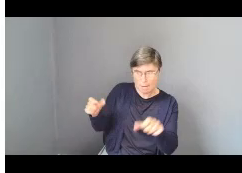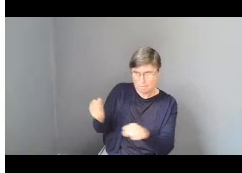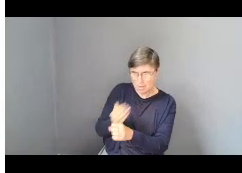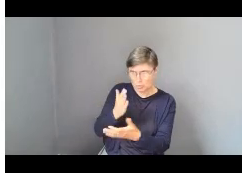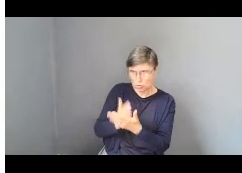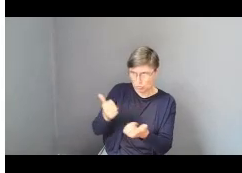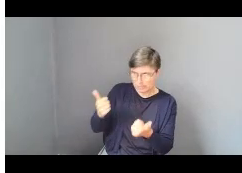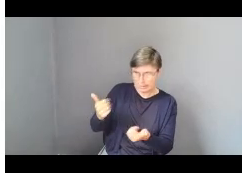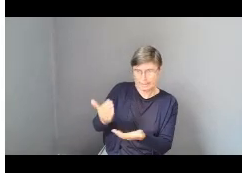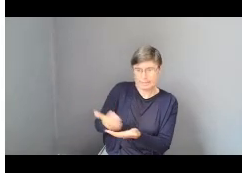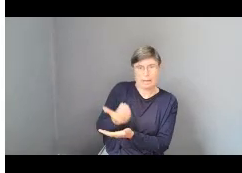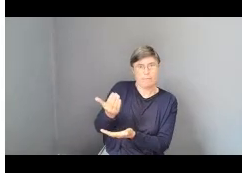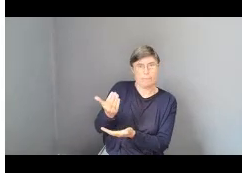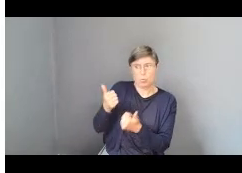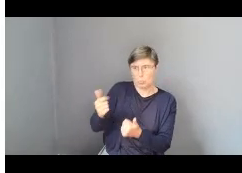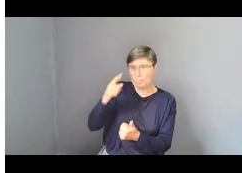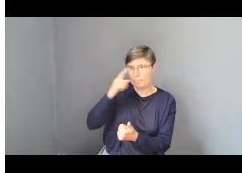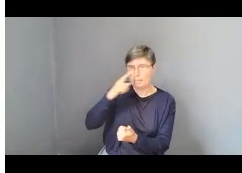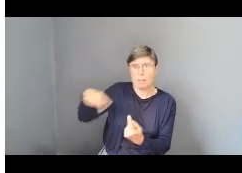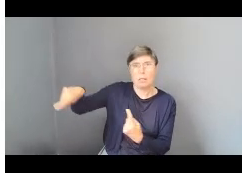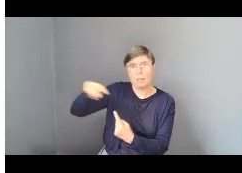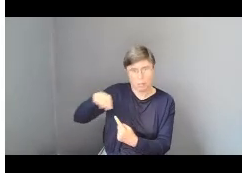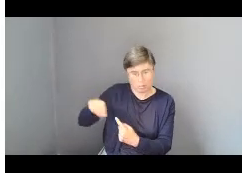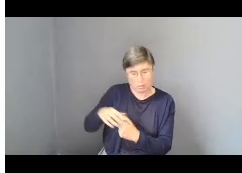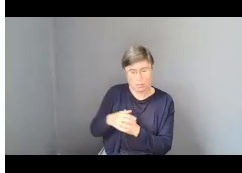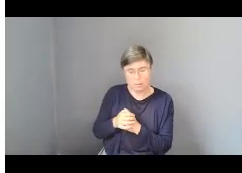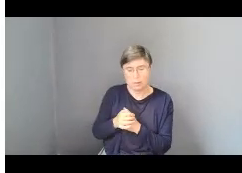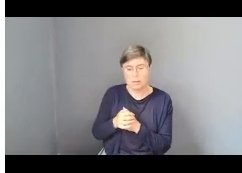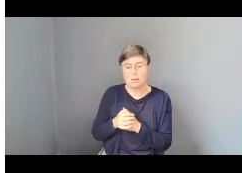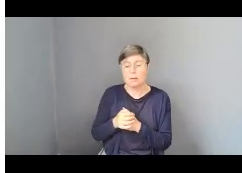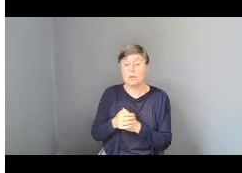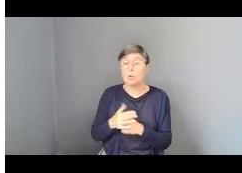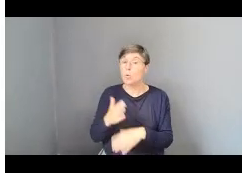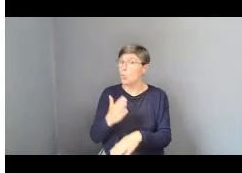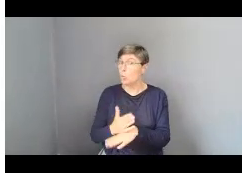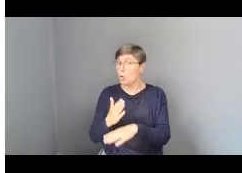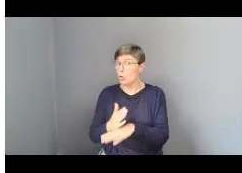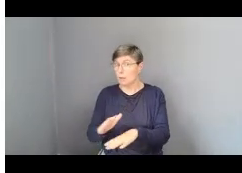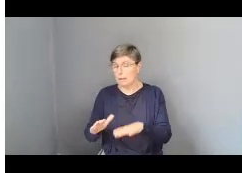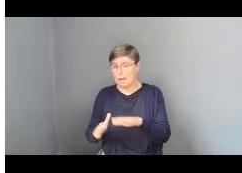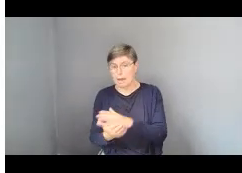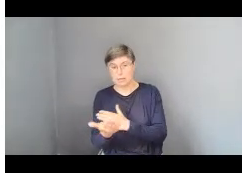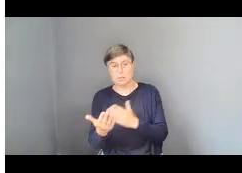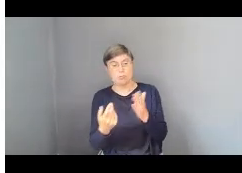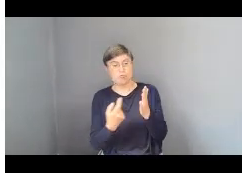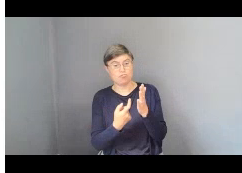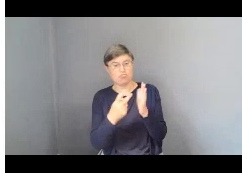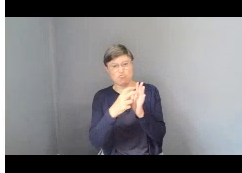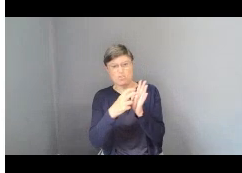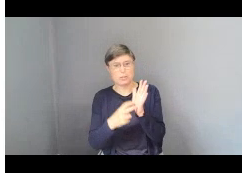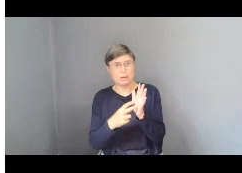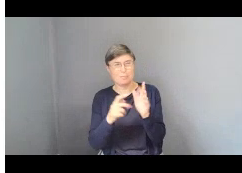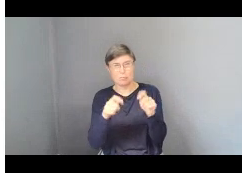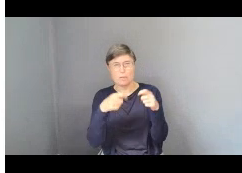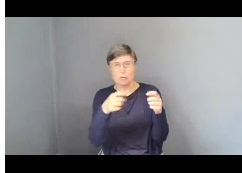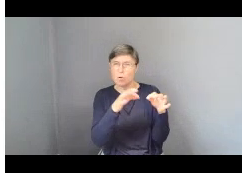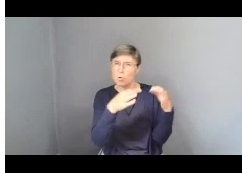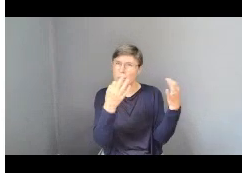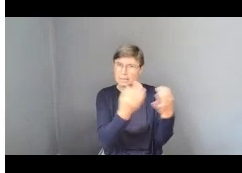Workers from registered providers should already have worker screening checks.